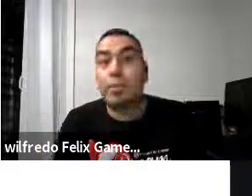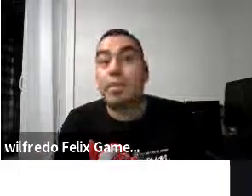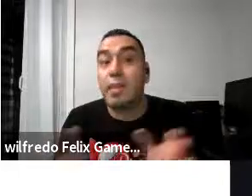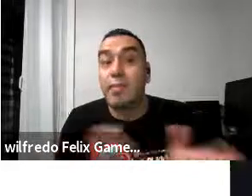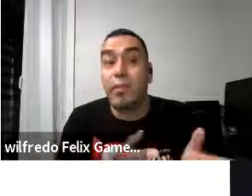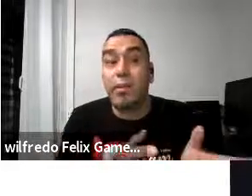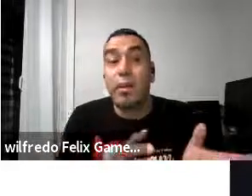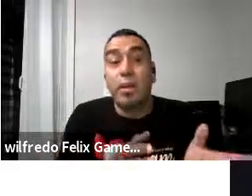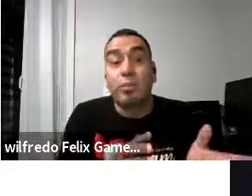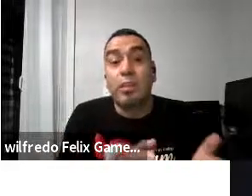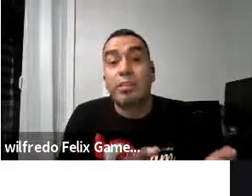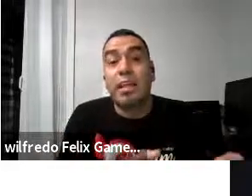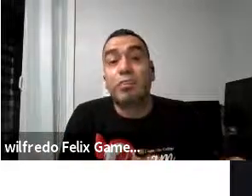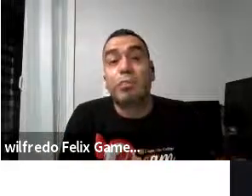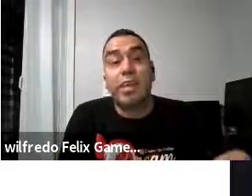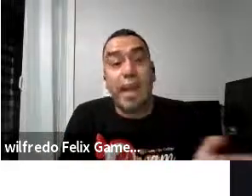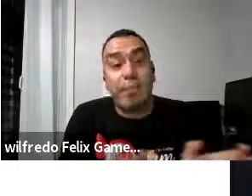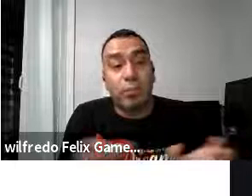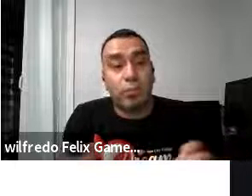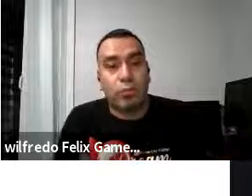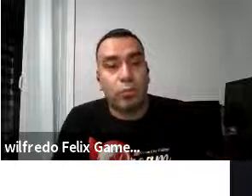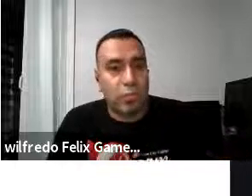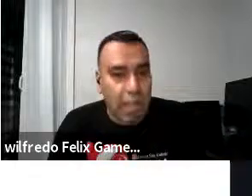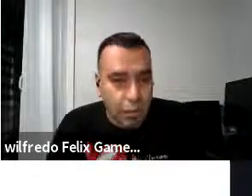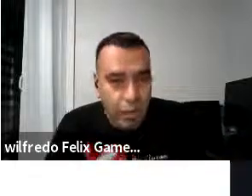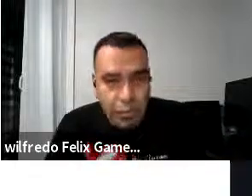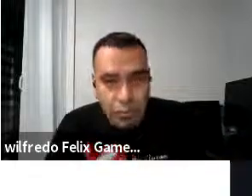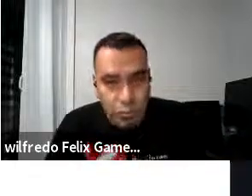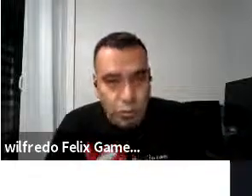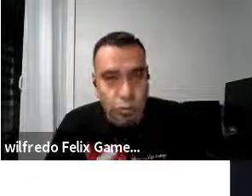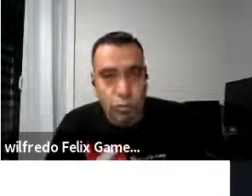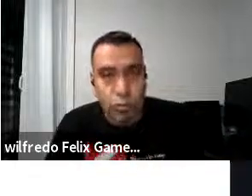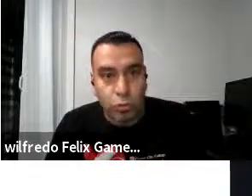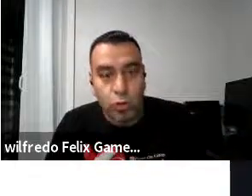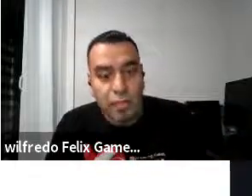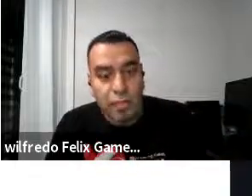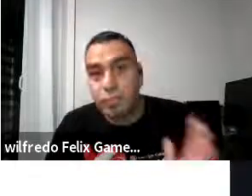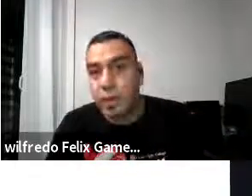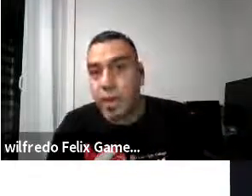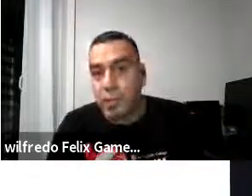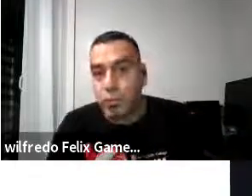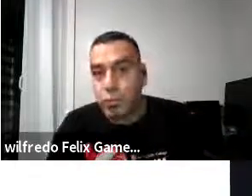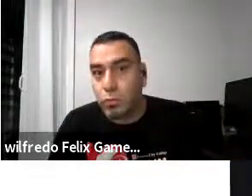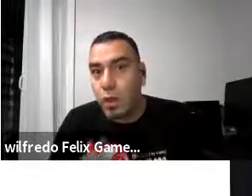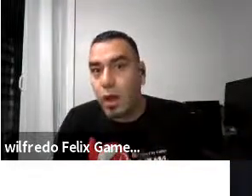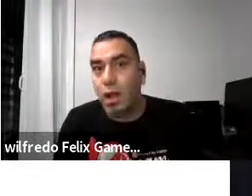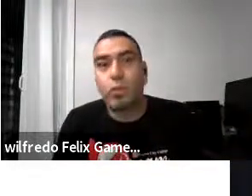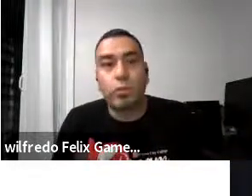they didn't meet that everybody. So they decided to make the AV 2000 which allowed any students to utilize three years for K two all